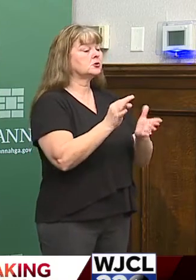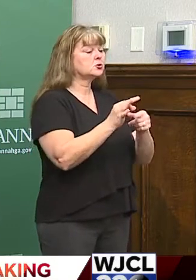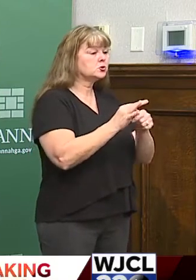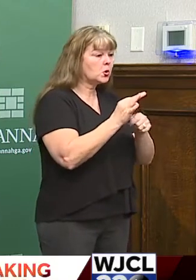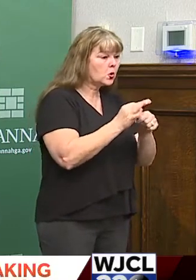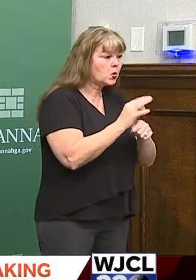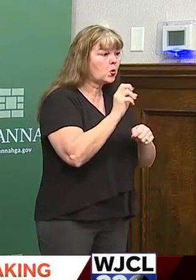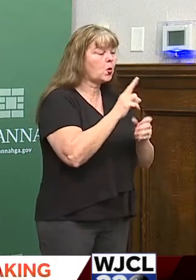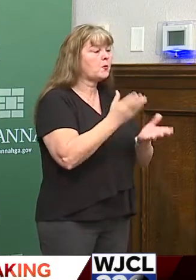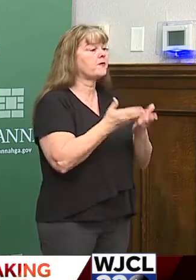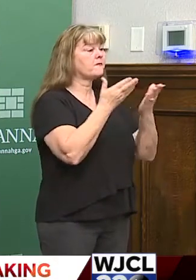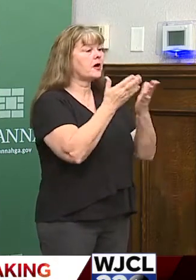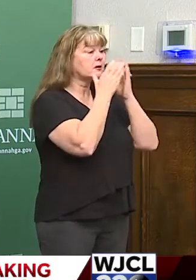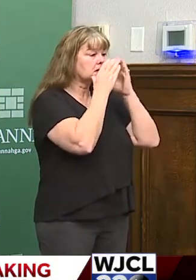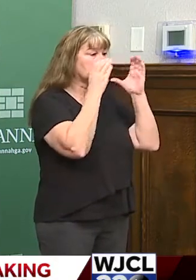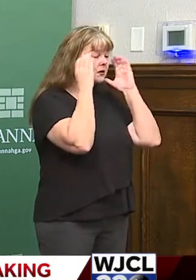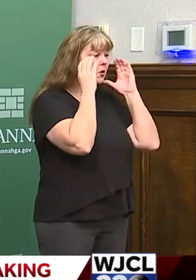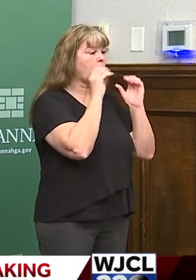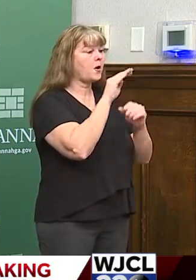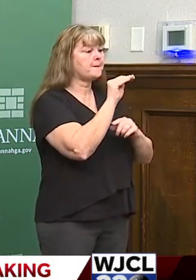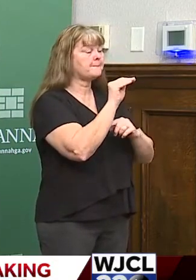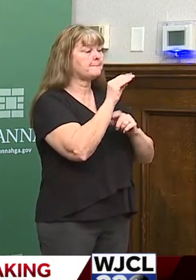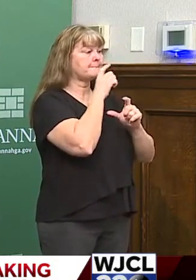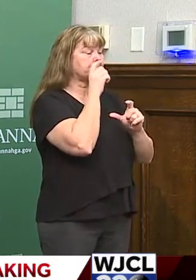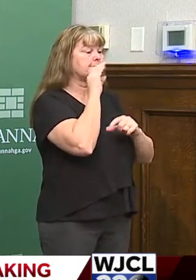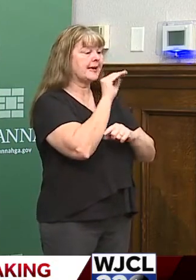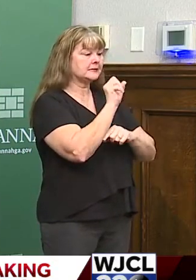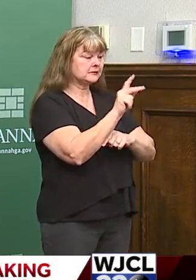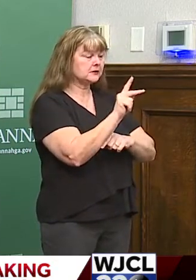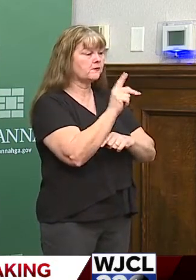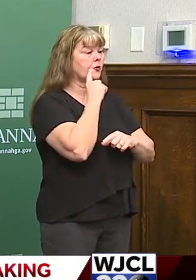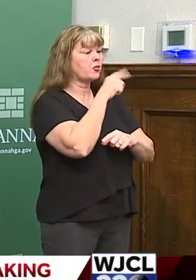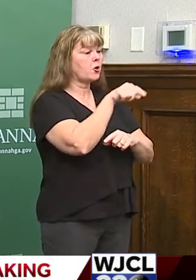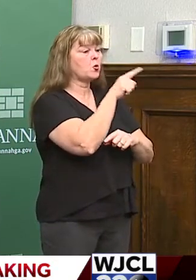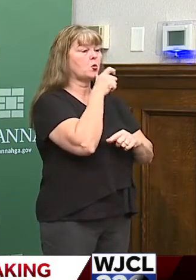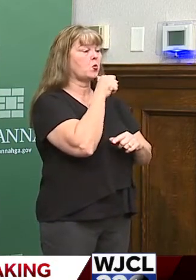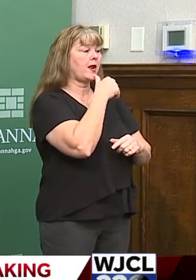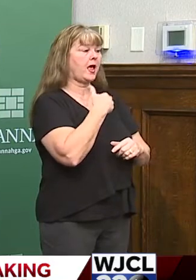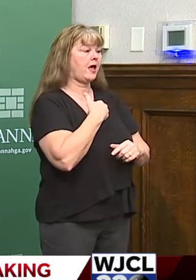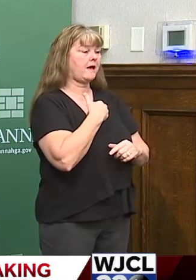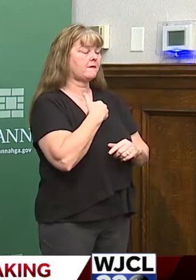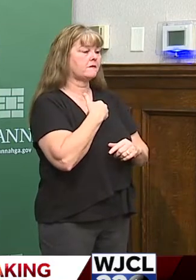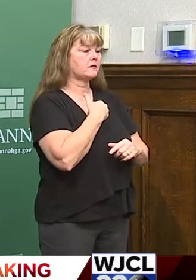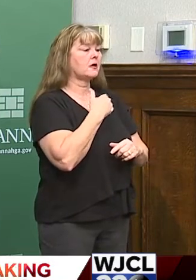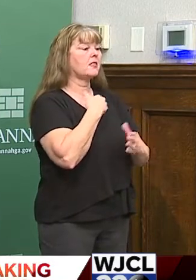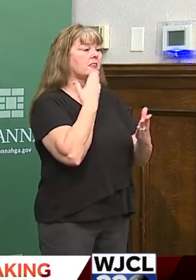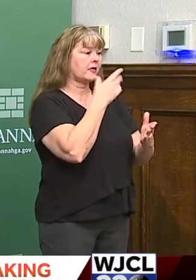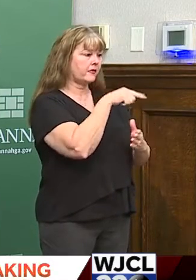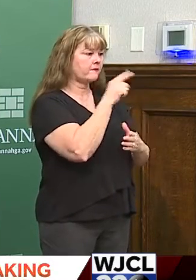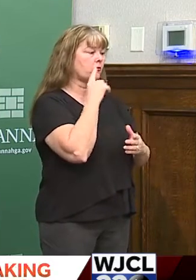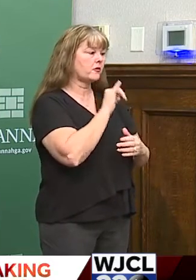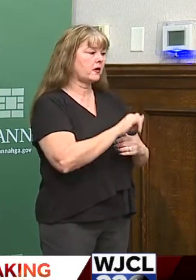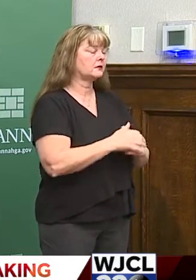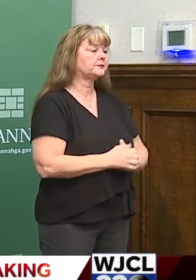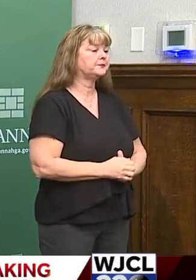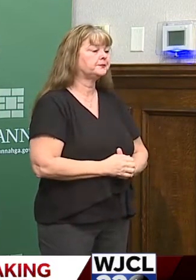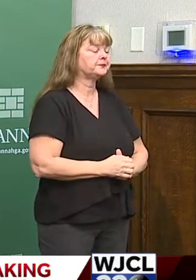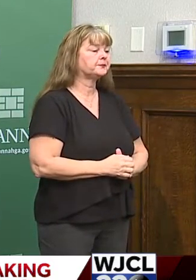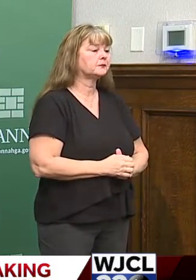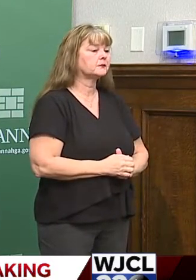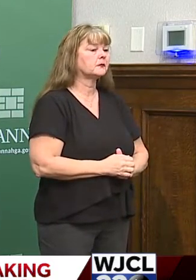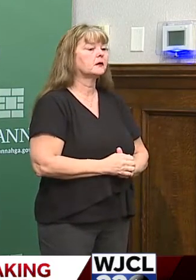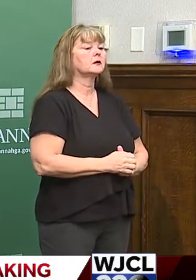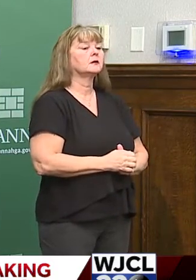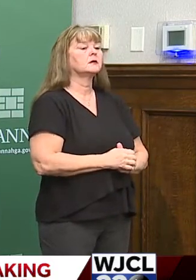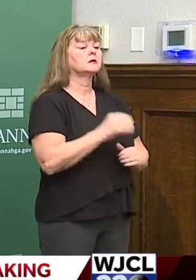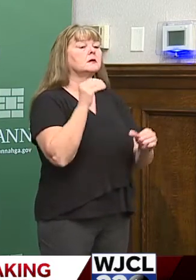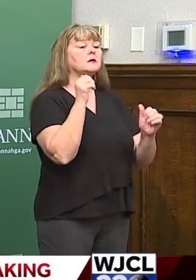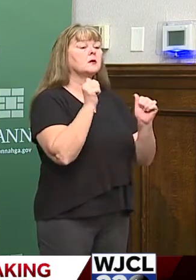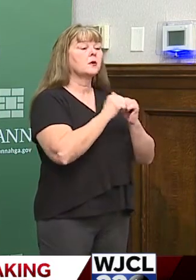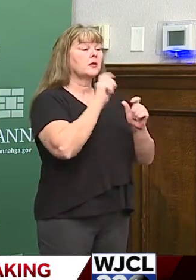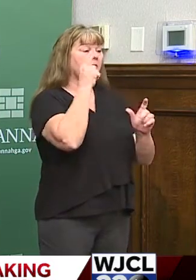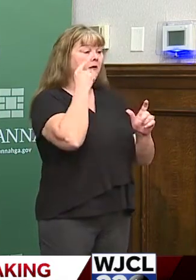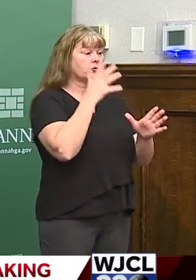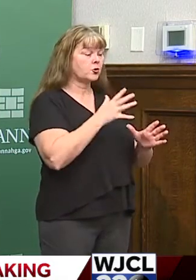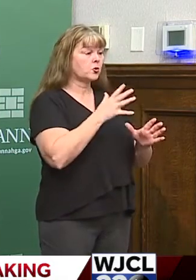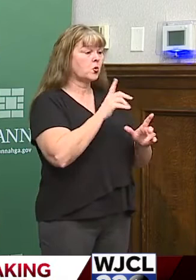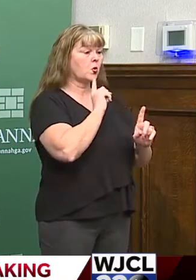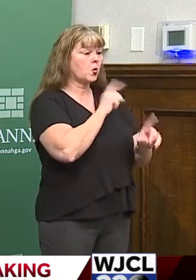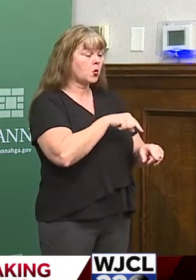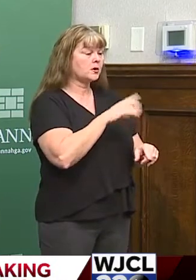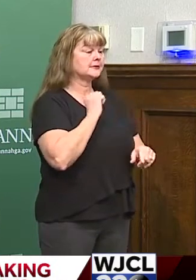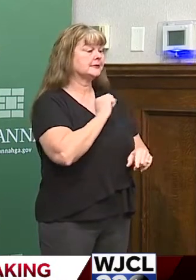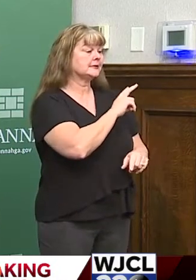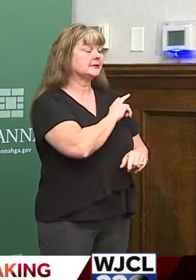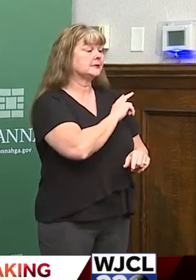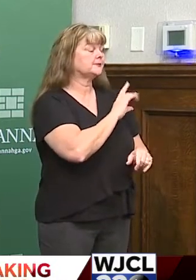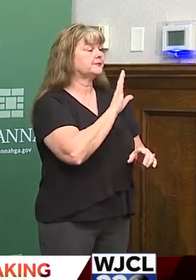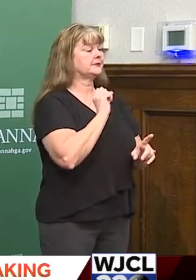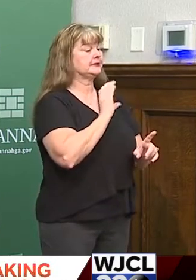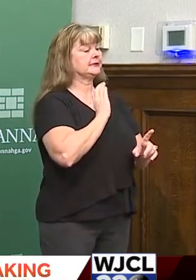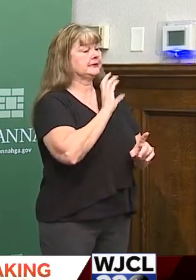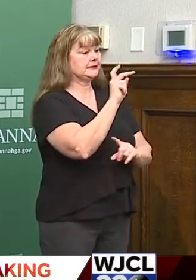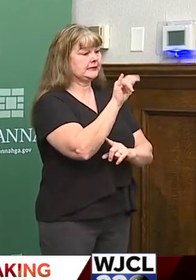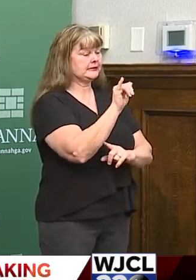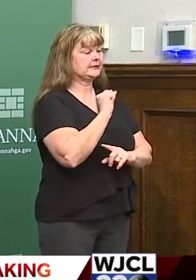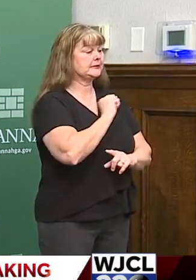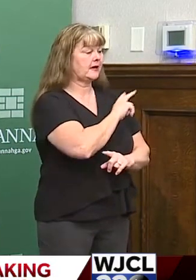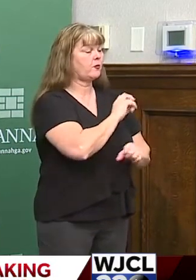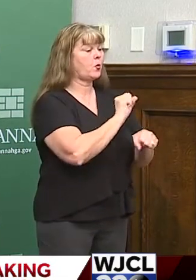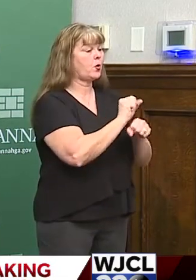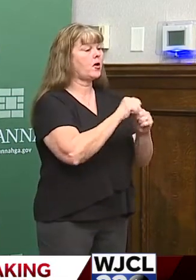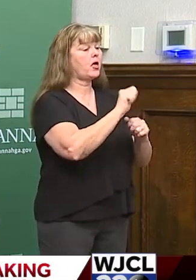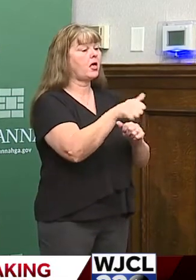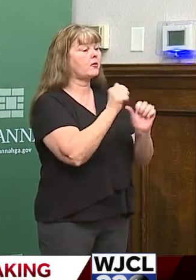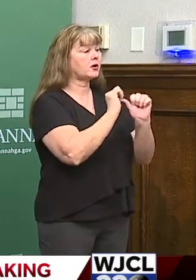MANY OTHER CITIZENS HAVE GRACIOUSLY SEWN OR PROVIDED FACE COVERINGS OR MASKS FOR THOSE WHO DO NOT HAVE THEM AND IN ACCORDANCE WITH THE GOVERNOR'S ORDER, CITY STAFF